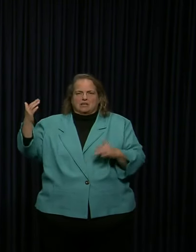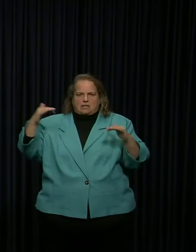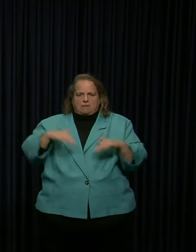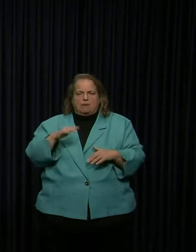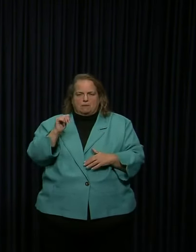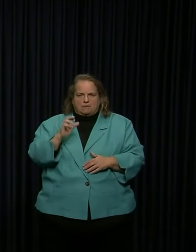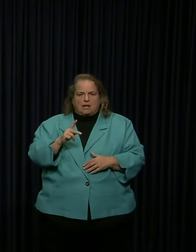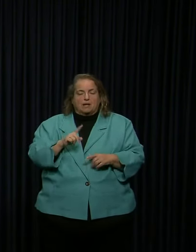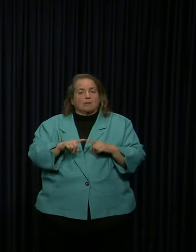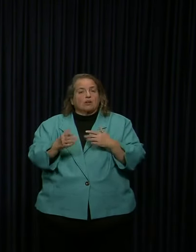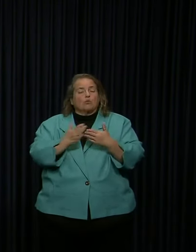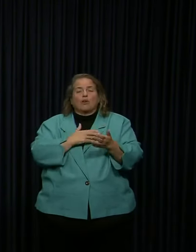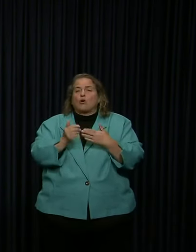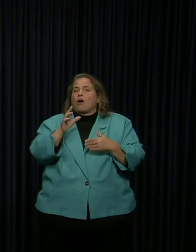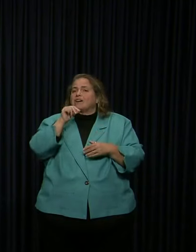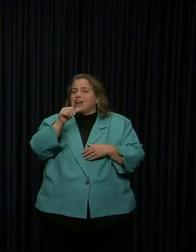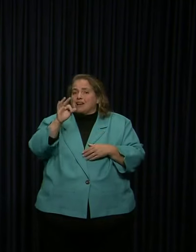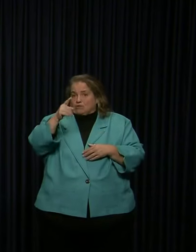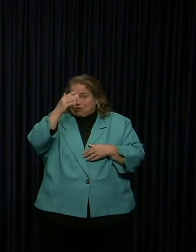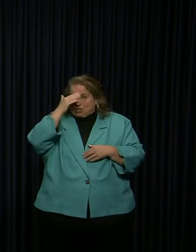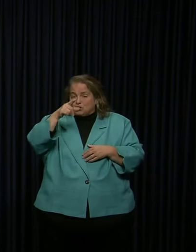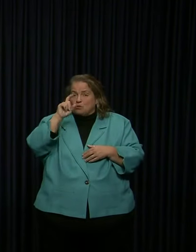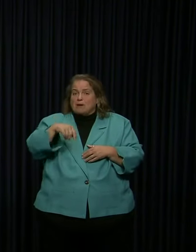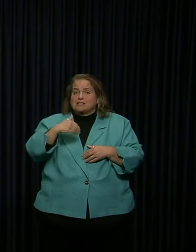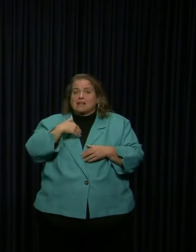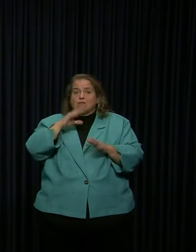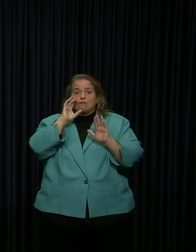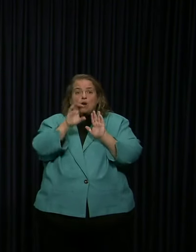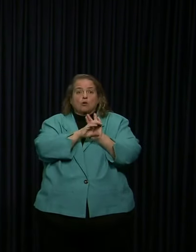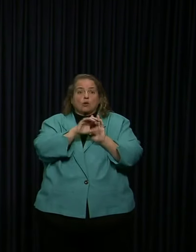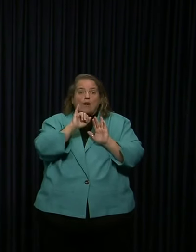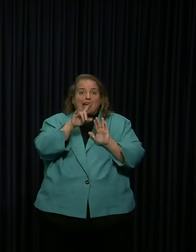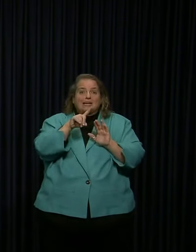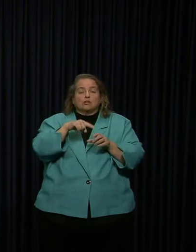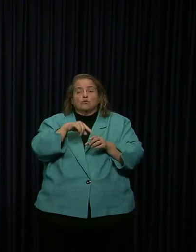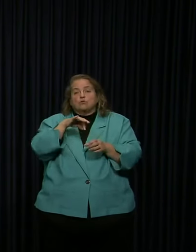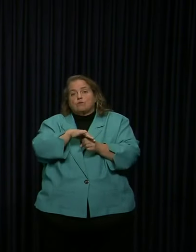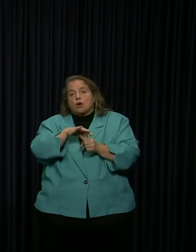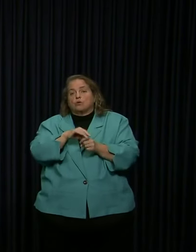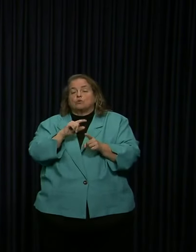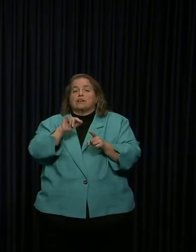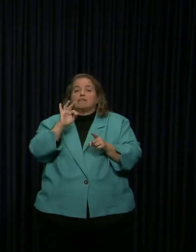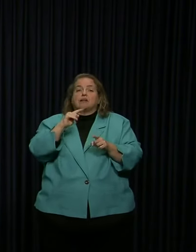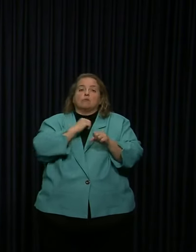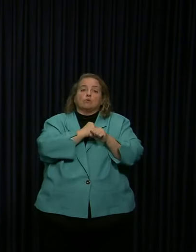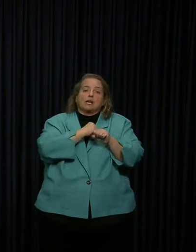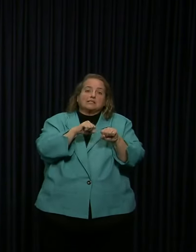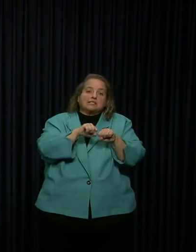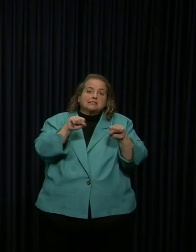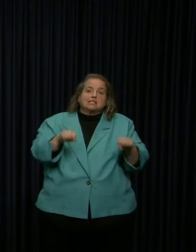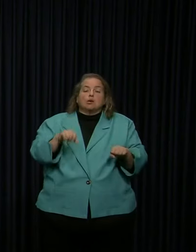EXPIRE AND WE'RE EXTENDING THEM, BUT IT'S FOR THE EXACT SAME REASON.